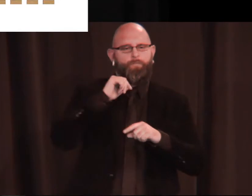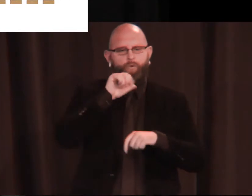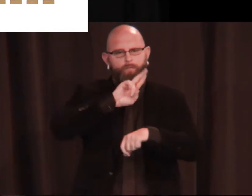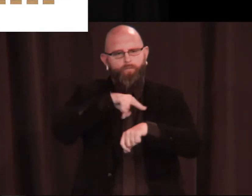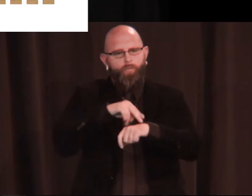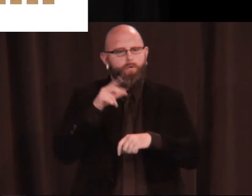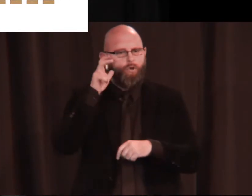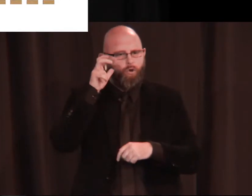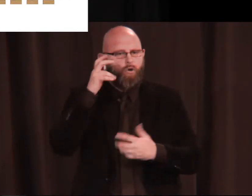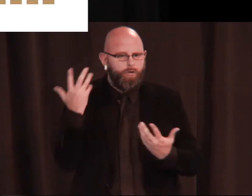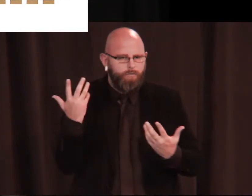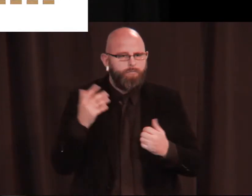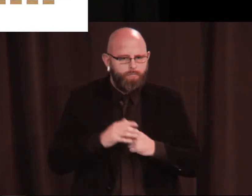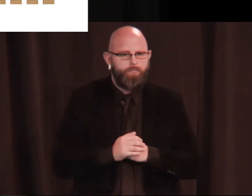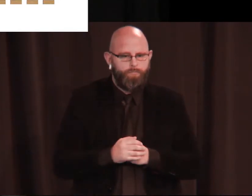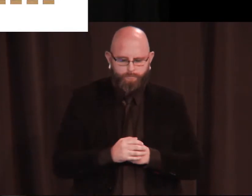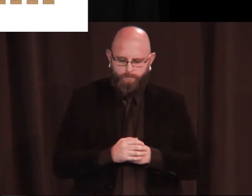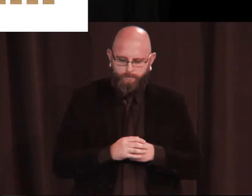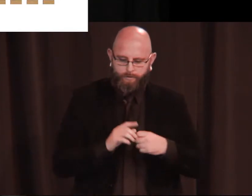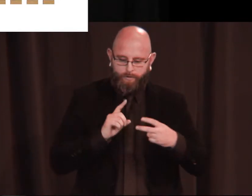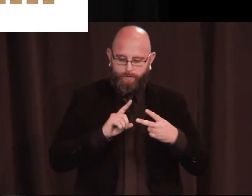because they have full access to the speech spectrum, do we want all these